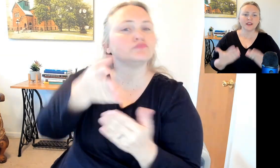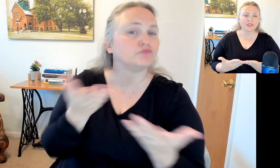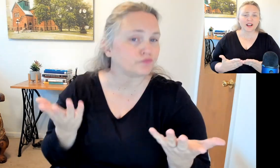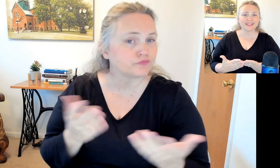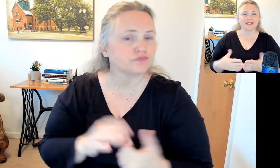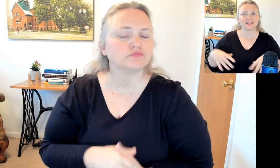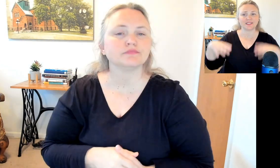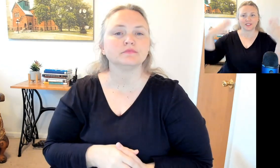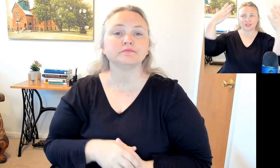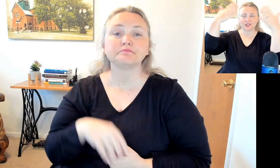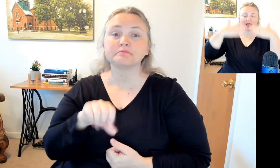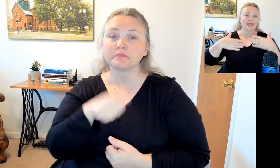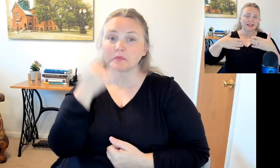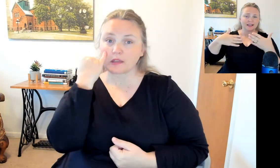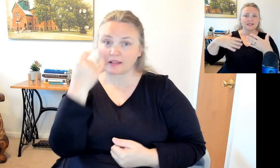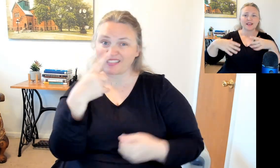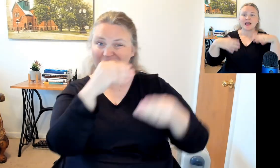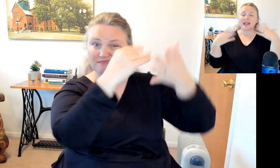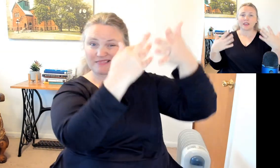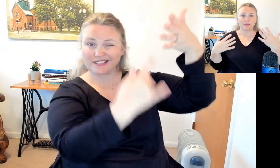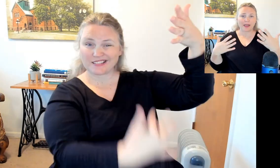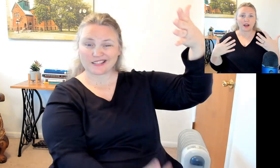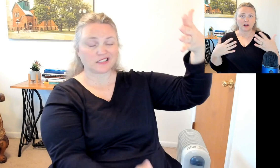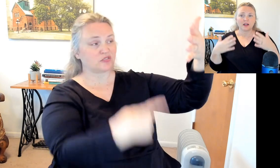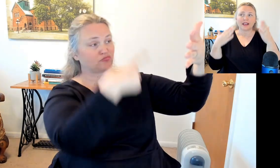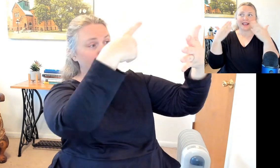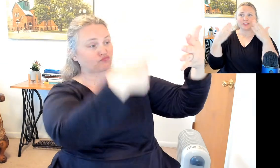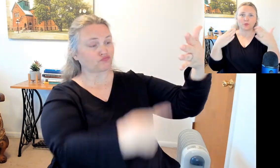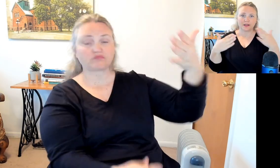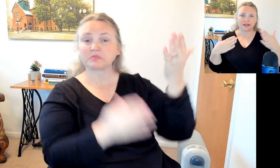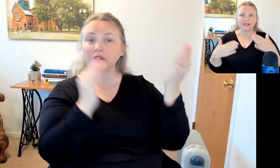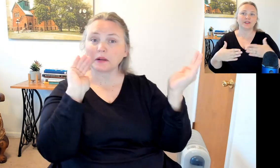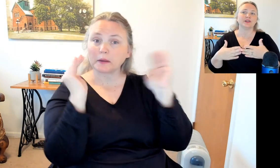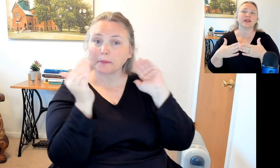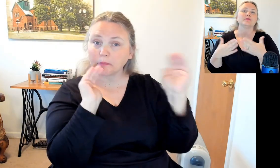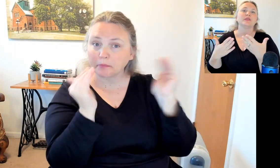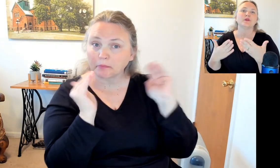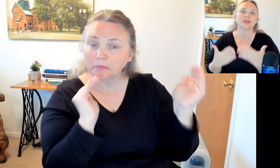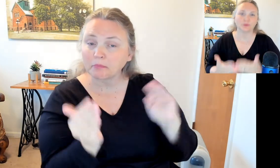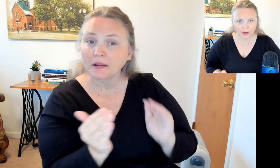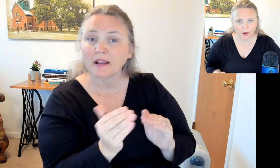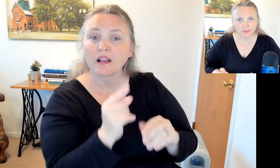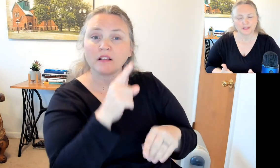Another idea is to just look at that list and compare each one until you're left with only one option.